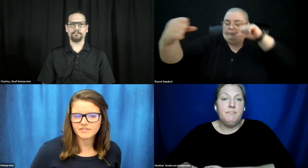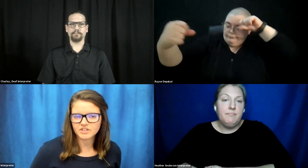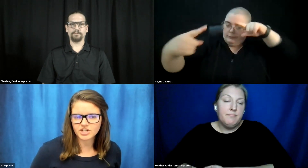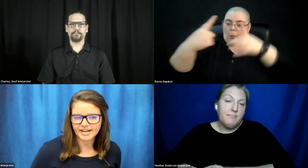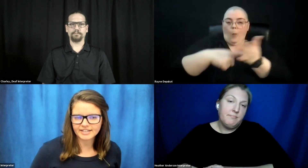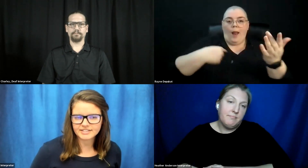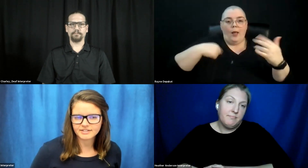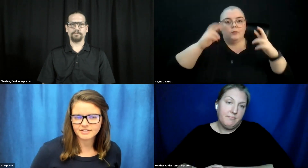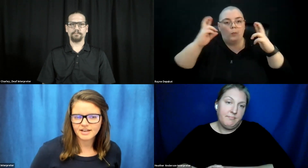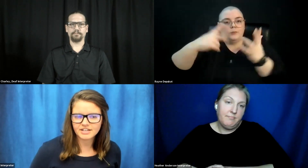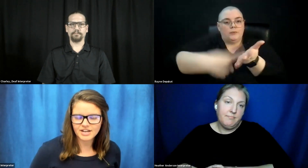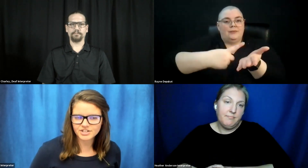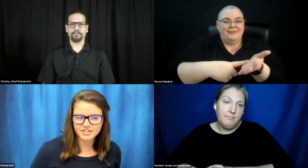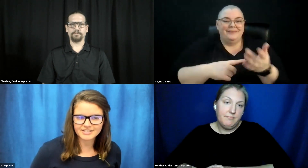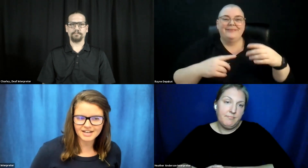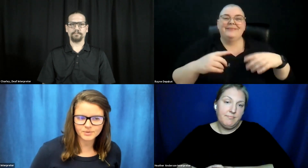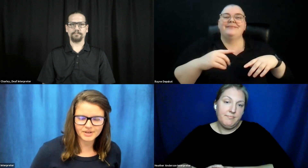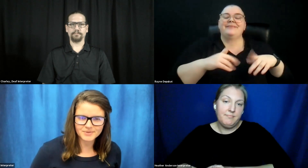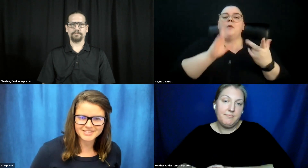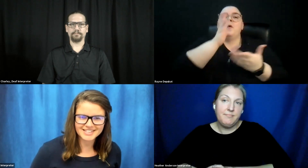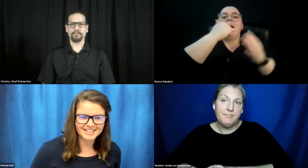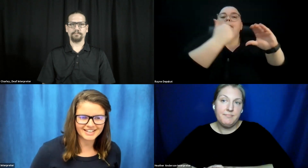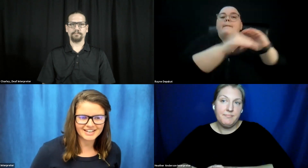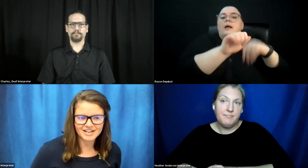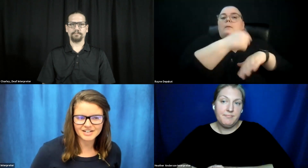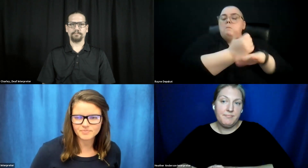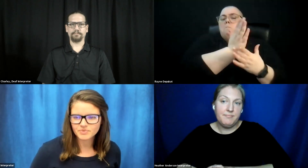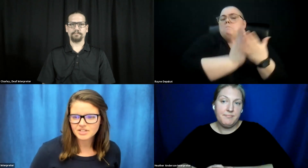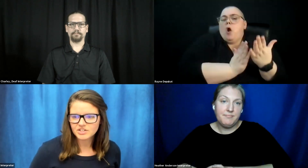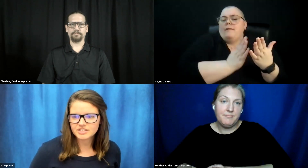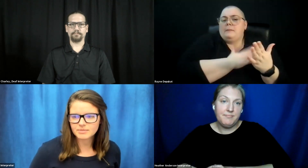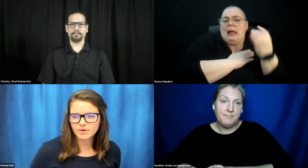So she put in the chat and actually exactly what I was thinking.